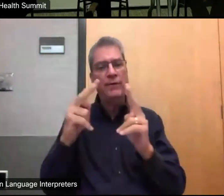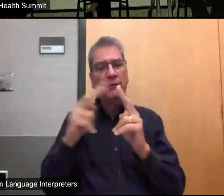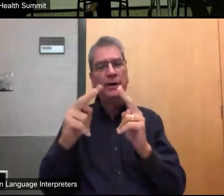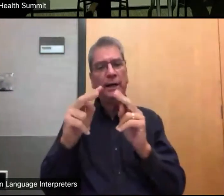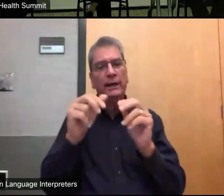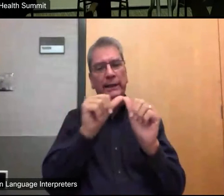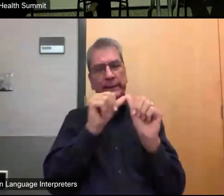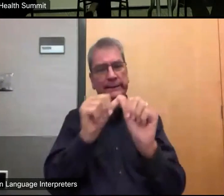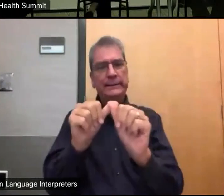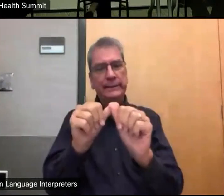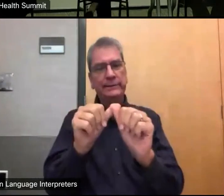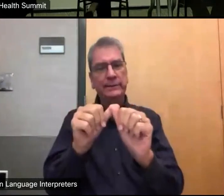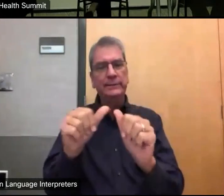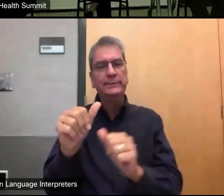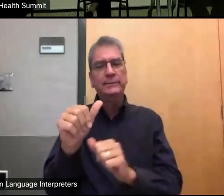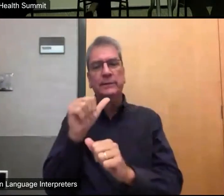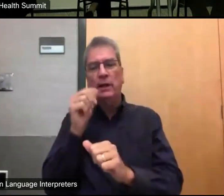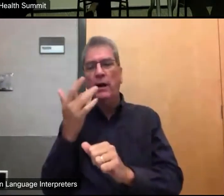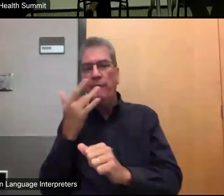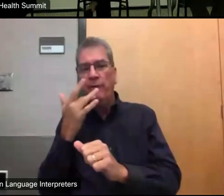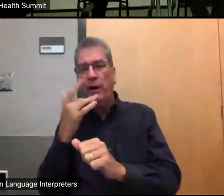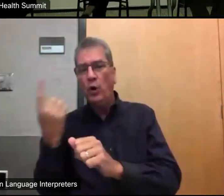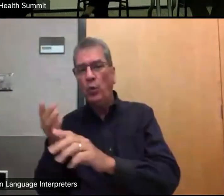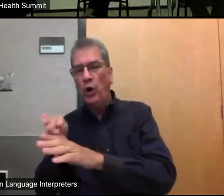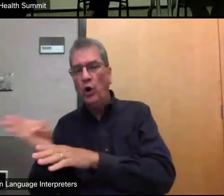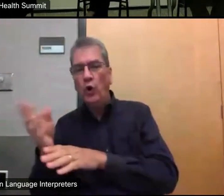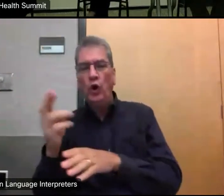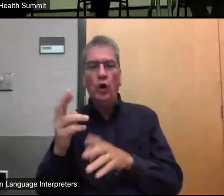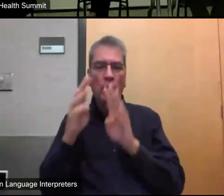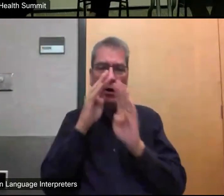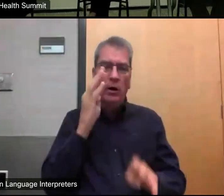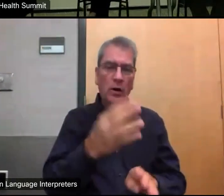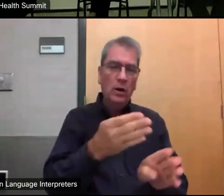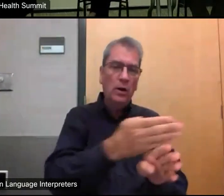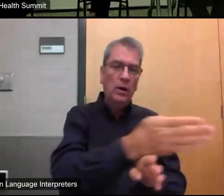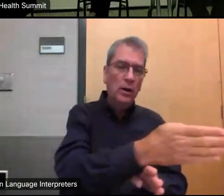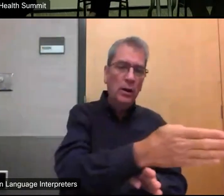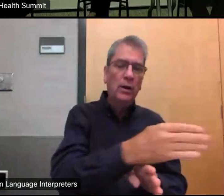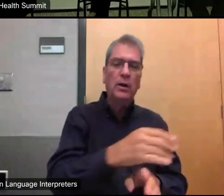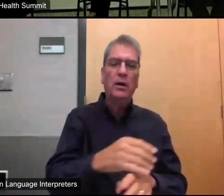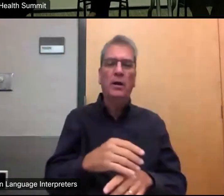I know that we try to do that by being transparent, telling our sources.